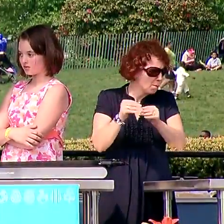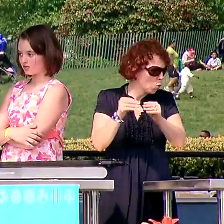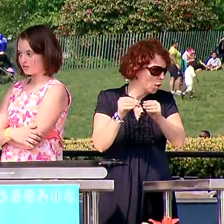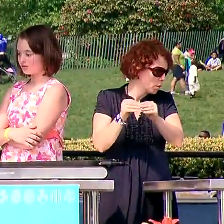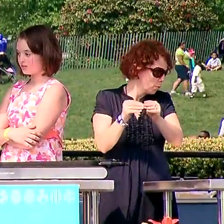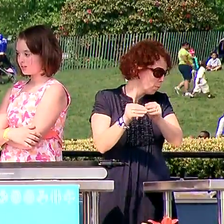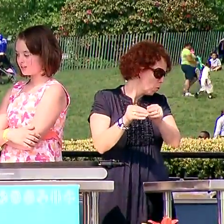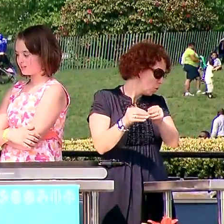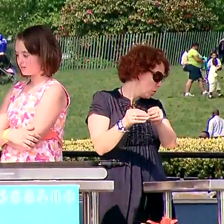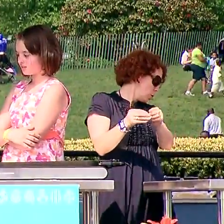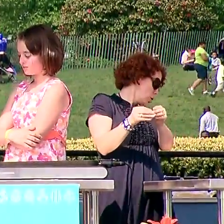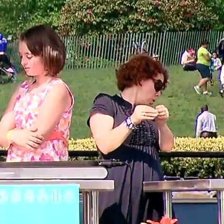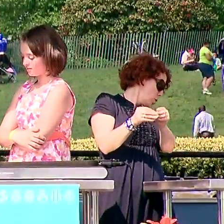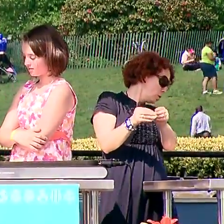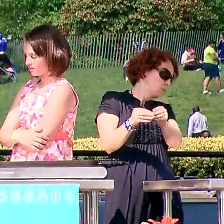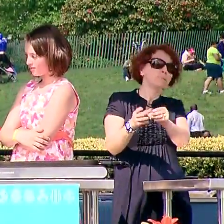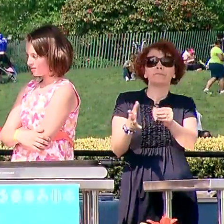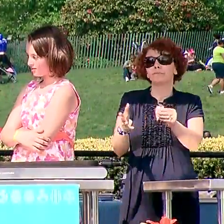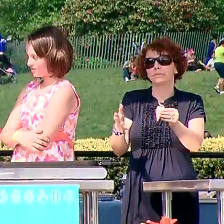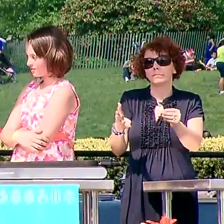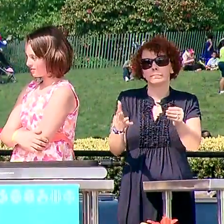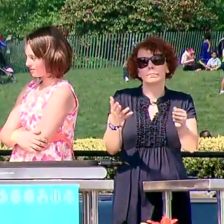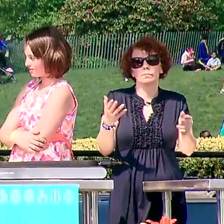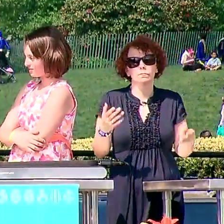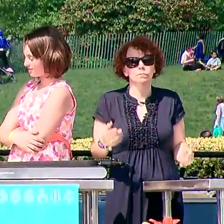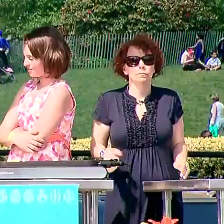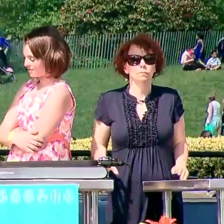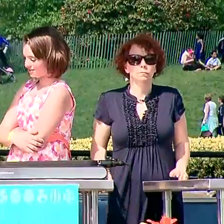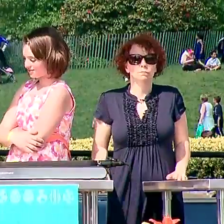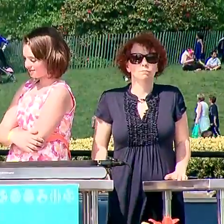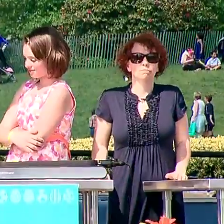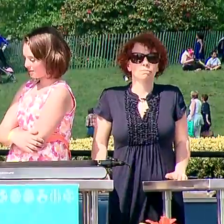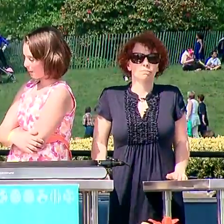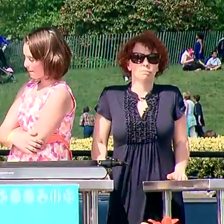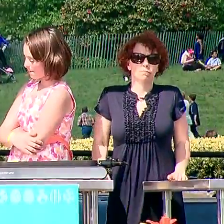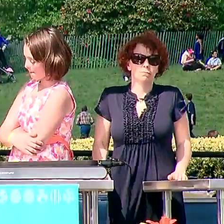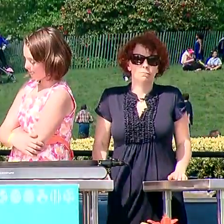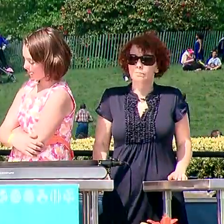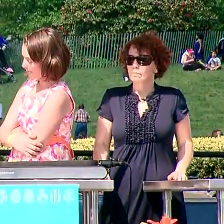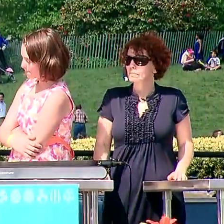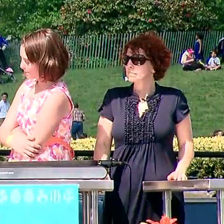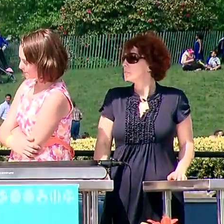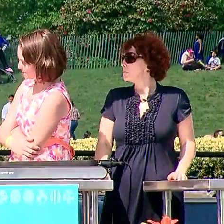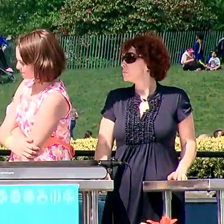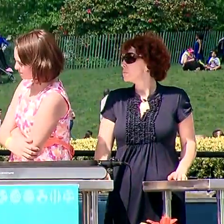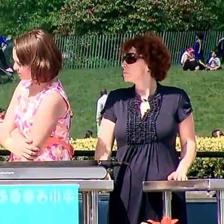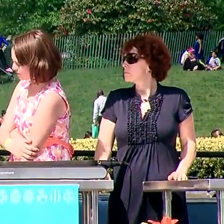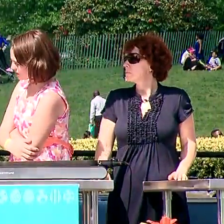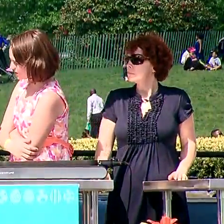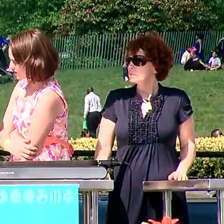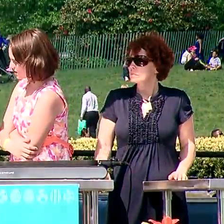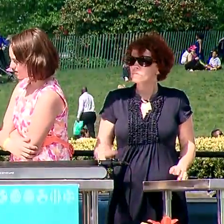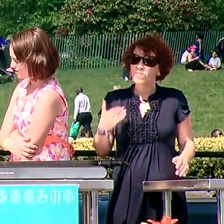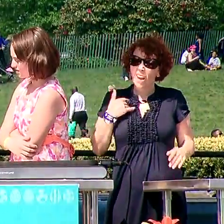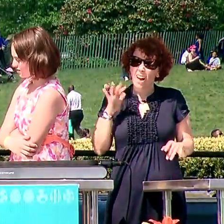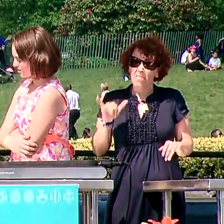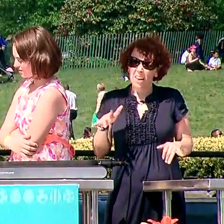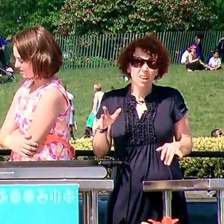(low audio) Okay. Hmm? Does it have what? No, no, no, no hot and spicy.